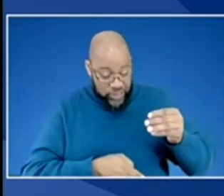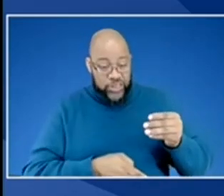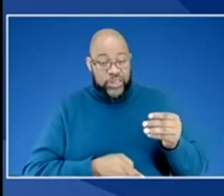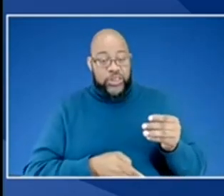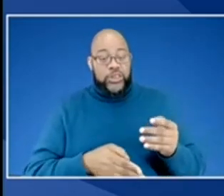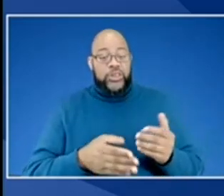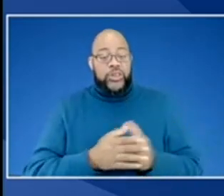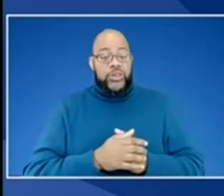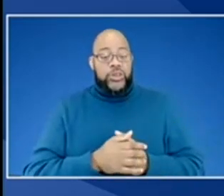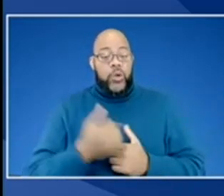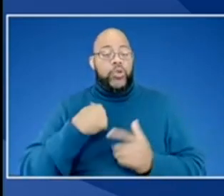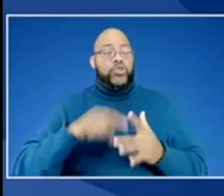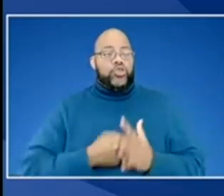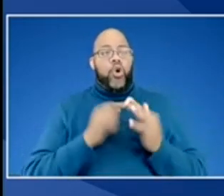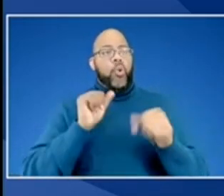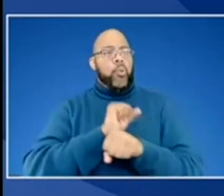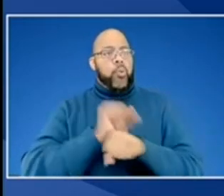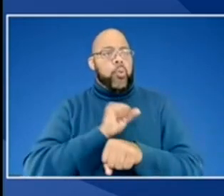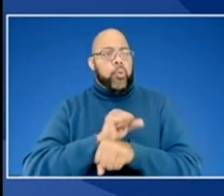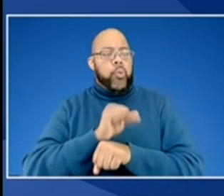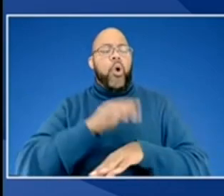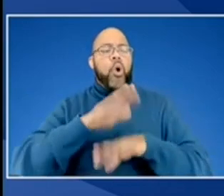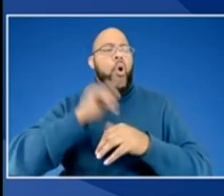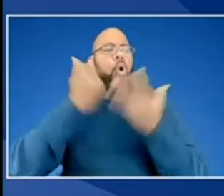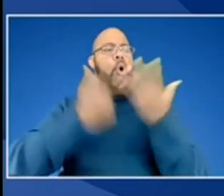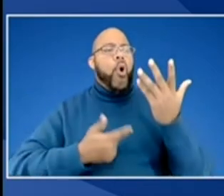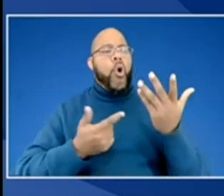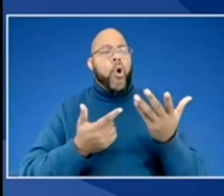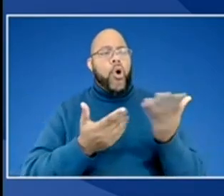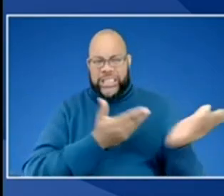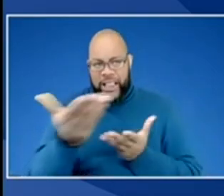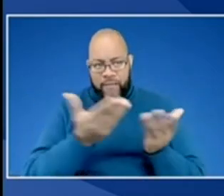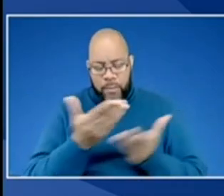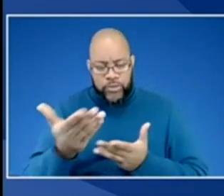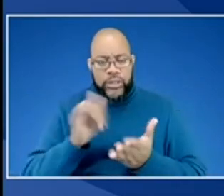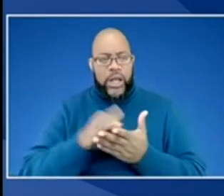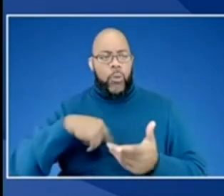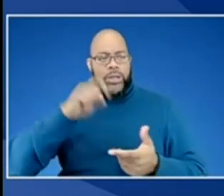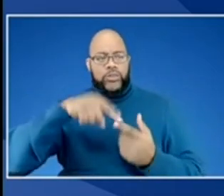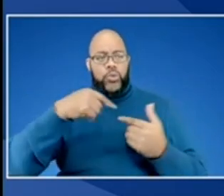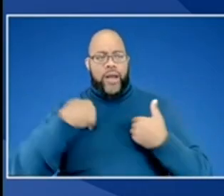start work on all of the deliverables that we need to have pulled together for you